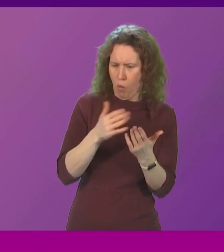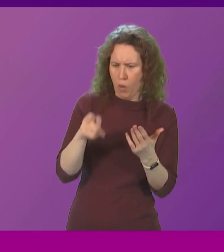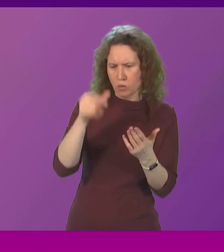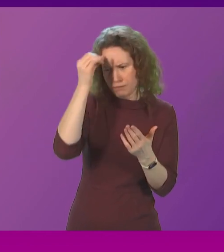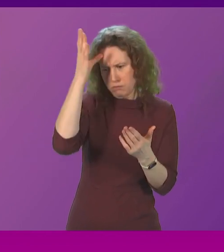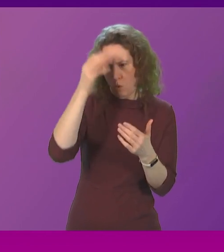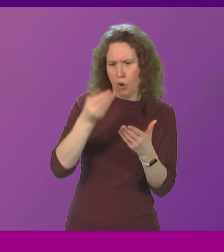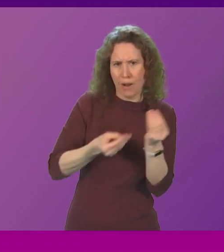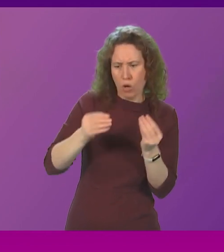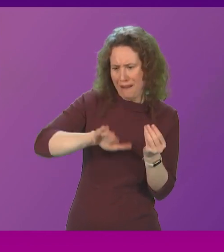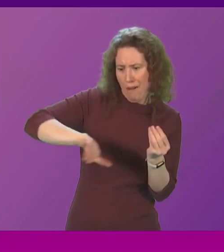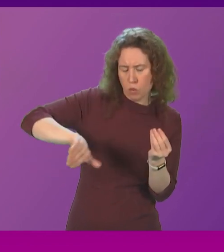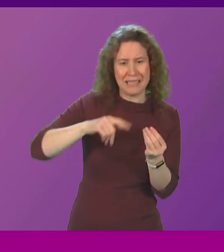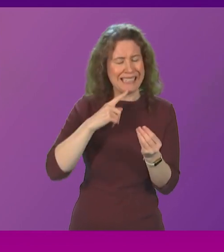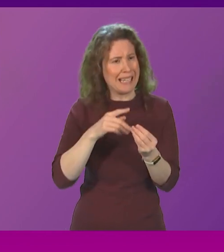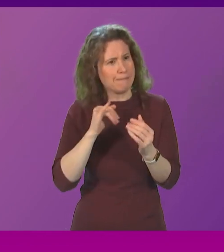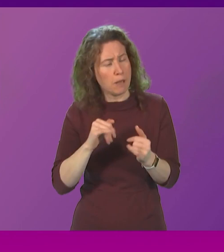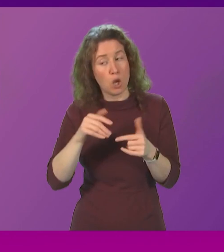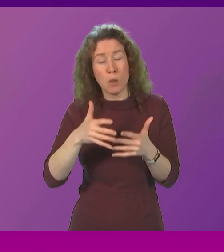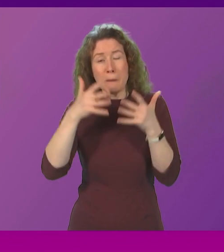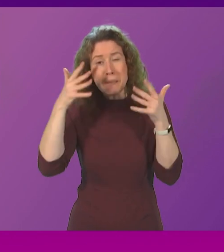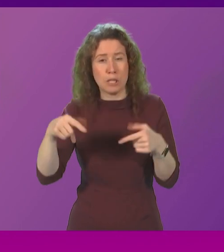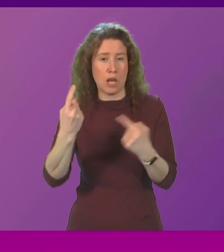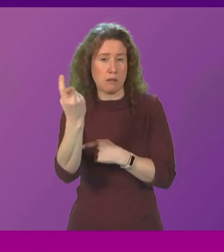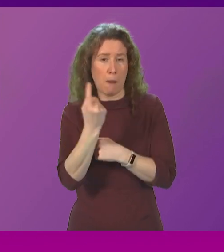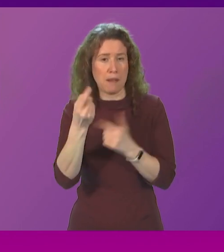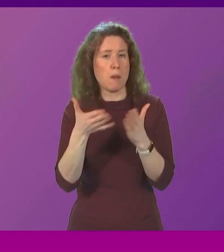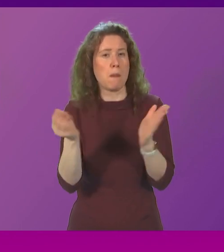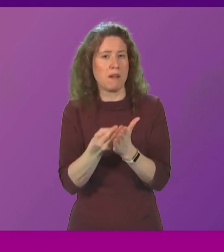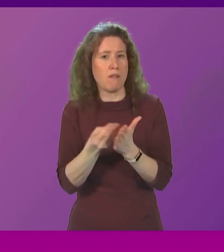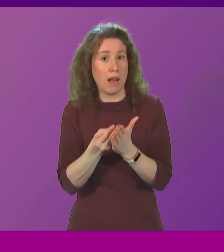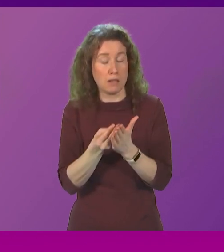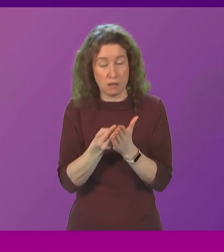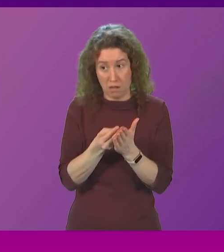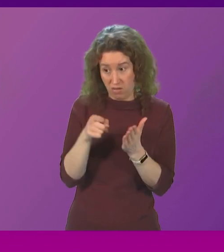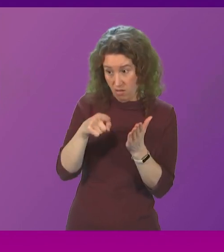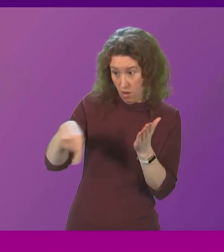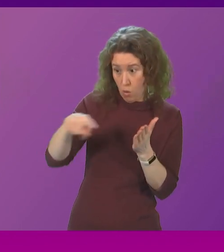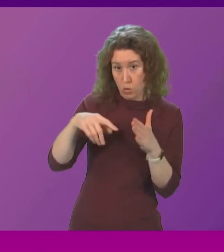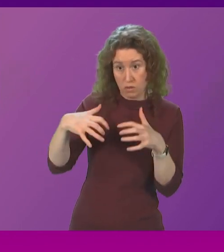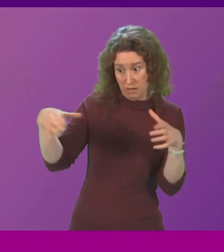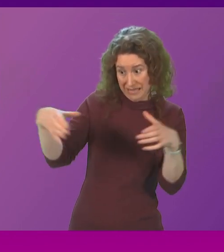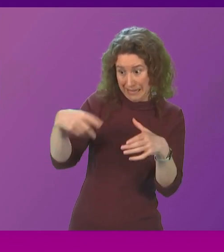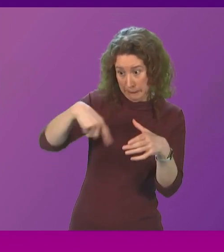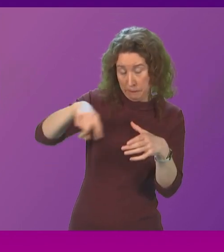“Huge challenges are coming in public finances ... Is this really the team that can tackle